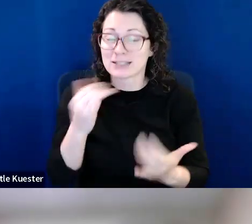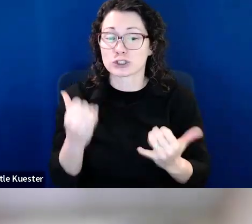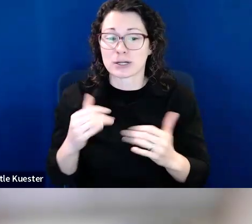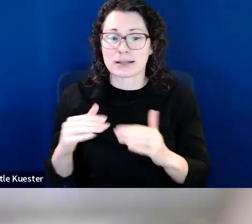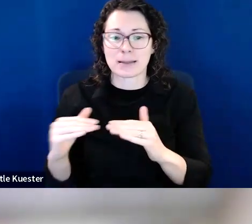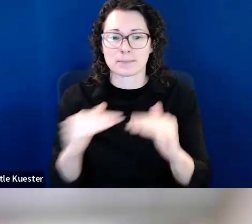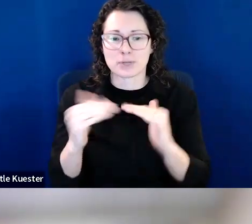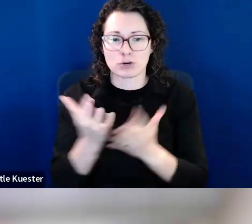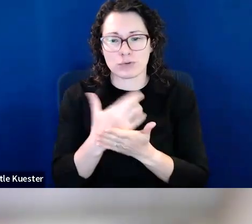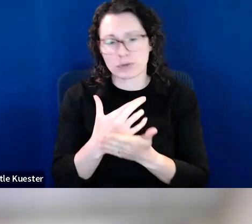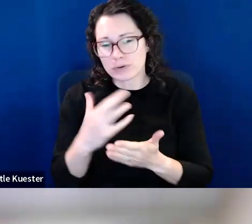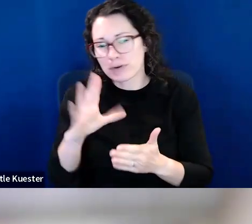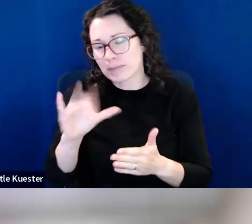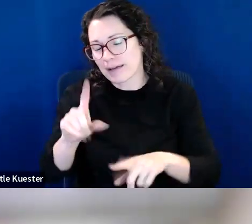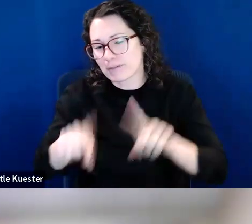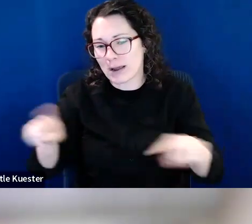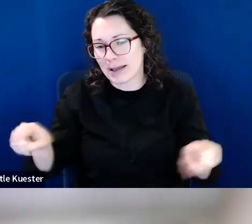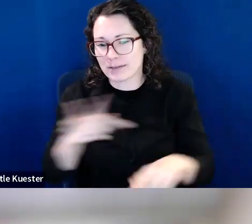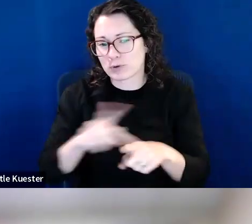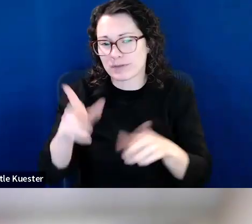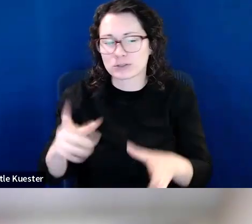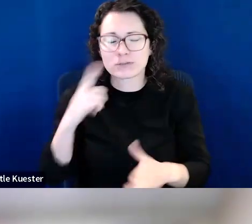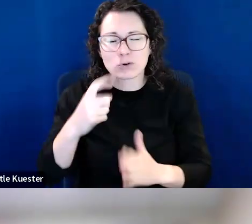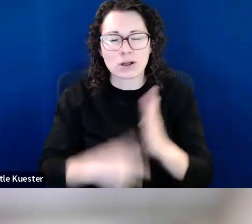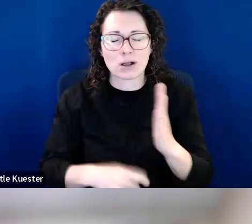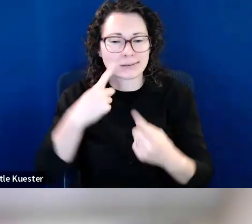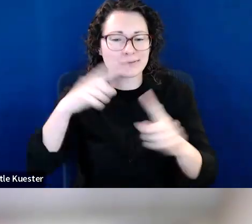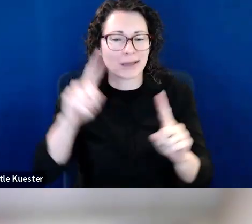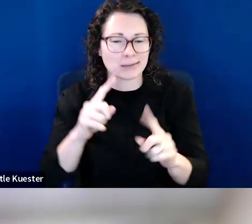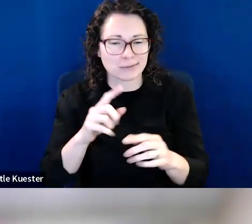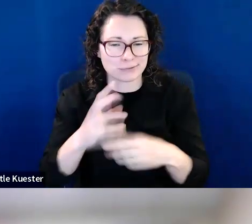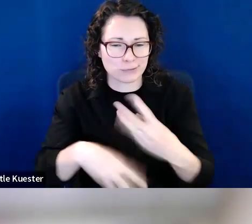um by a variety of professionals in the cost effectiveness world and that will be available